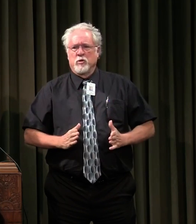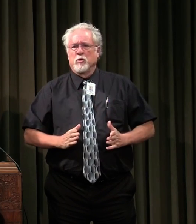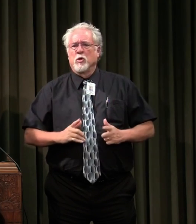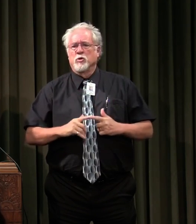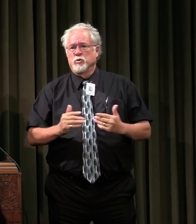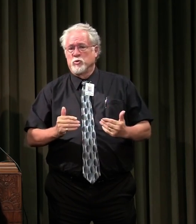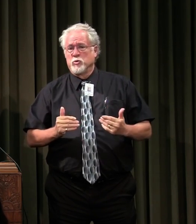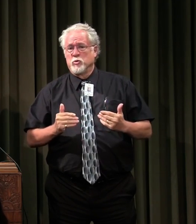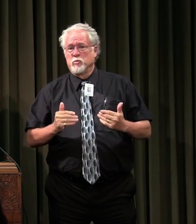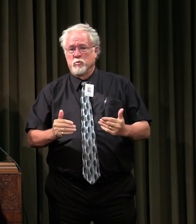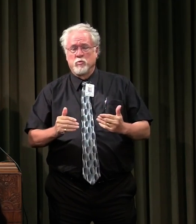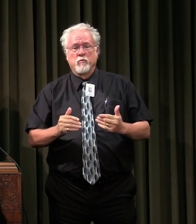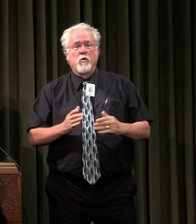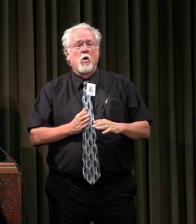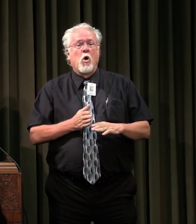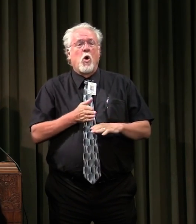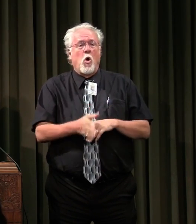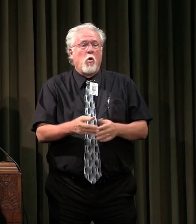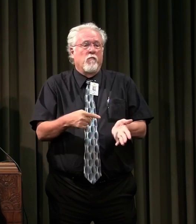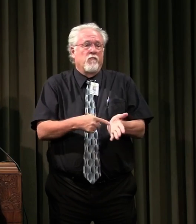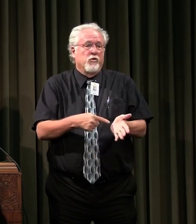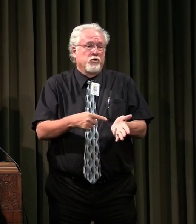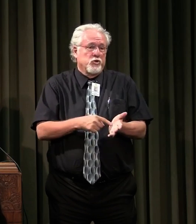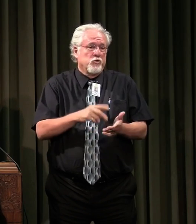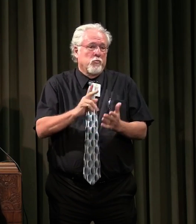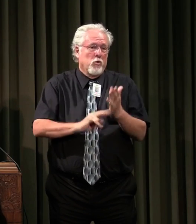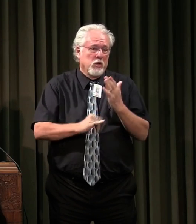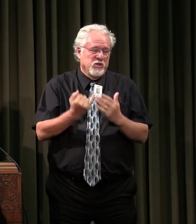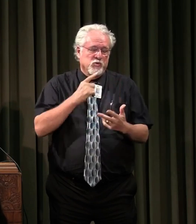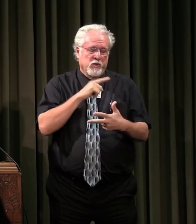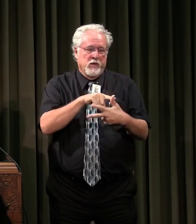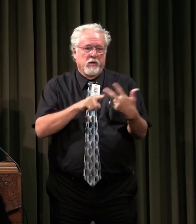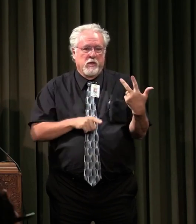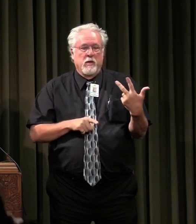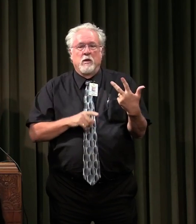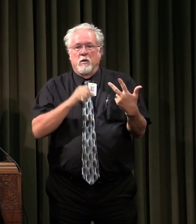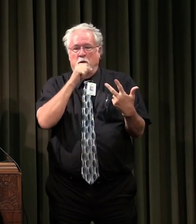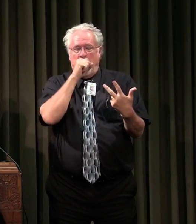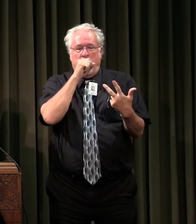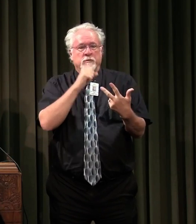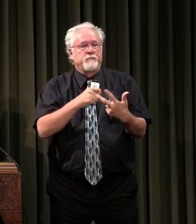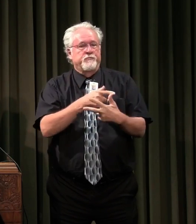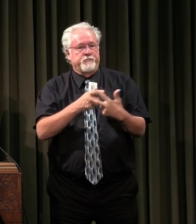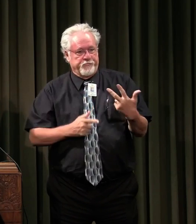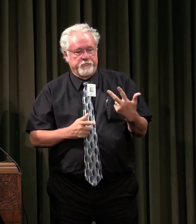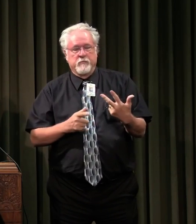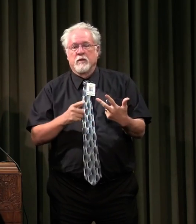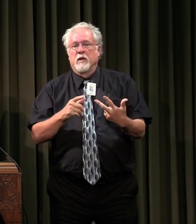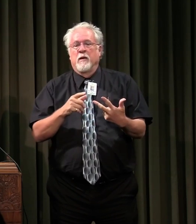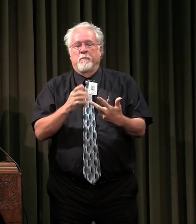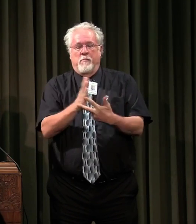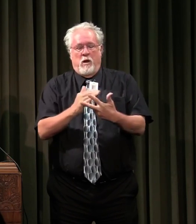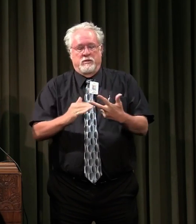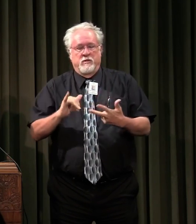overdue projects along. There's actually three different phases that one project